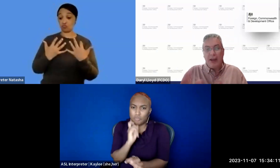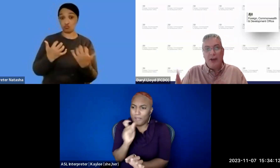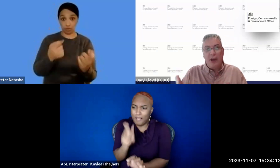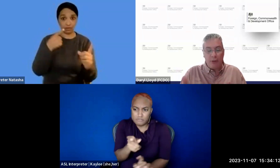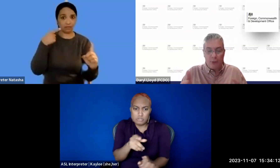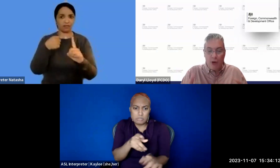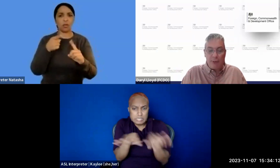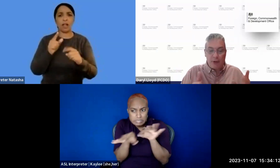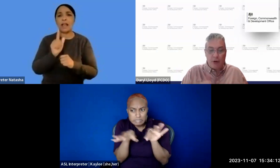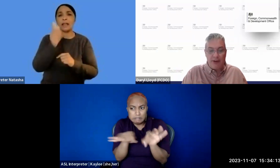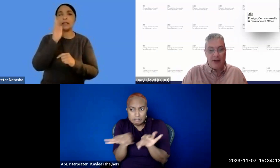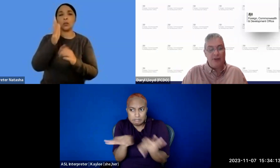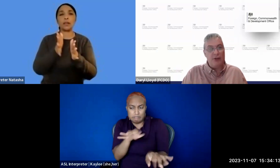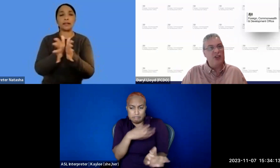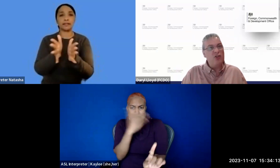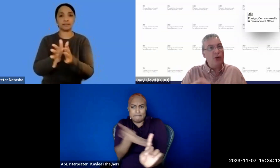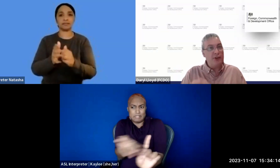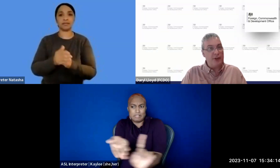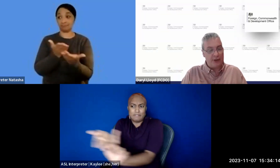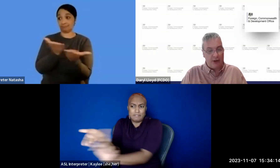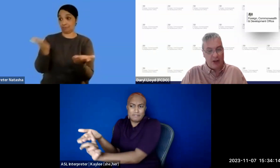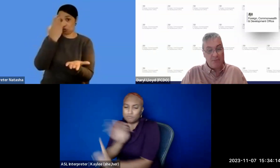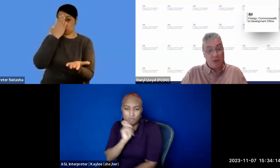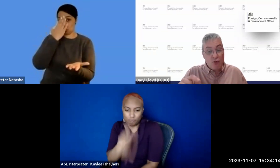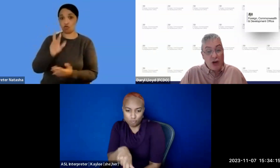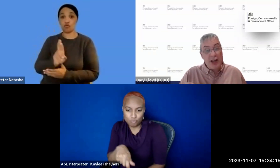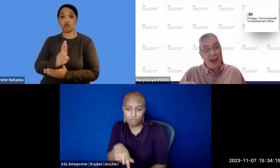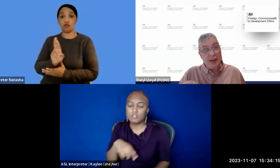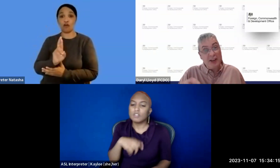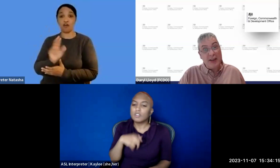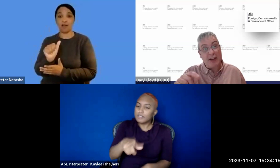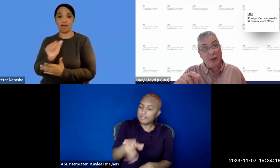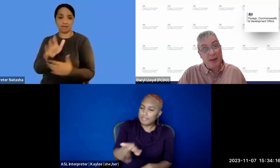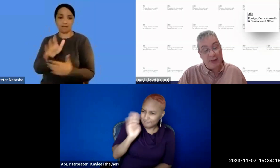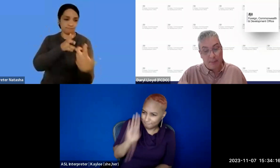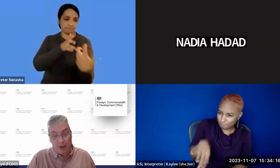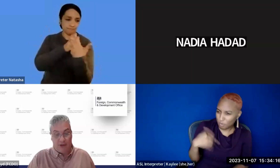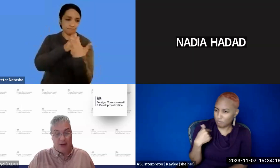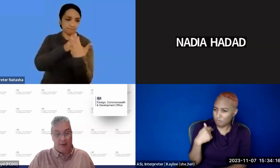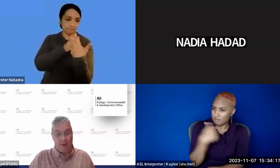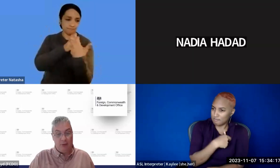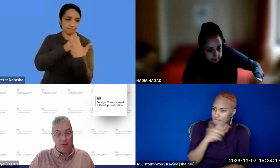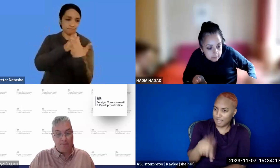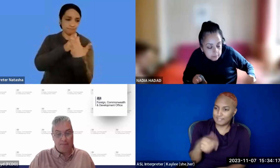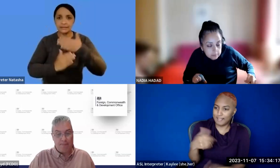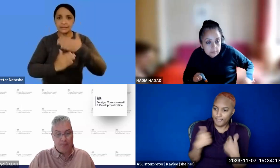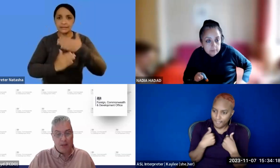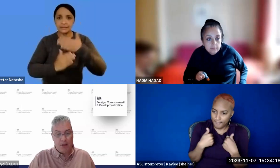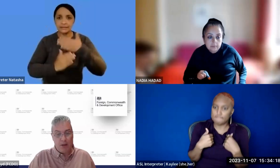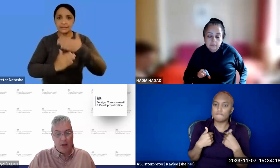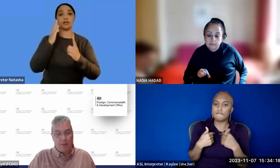they know that real accommodations are not just necessary, but you need specific budgeting for them.